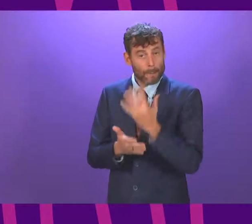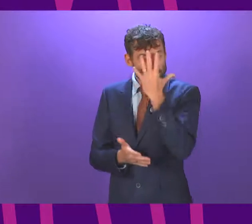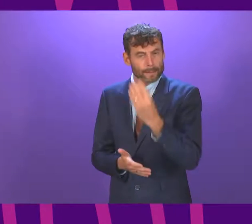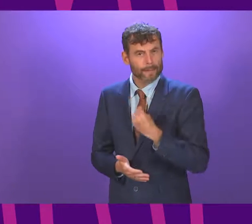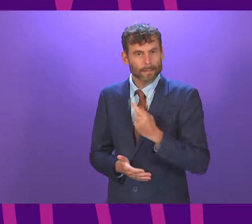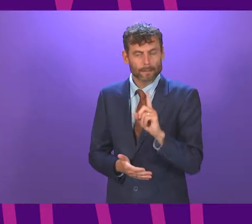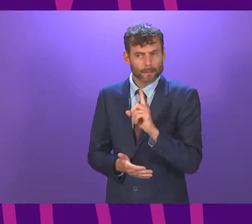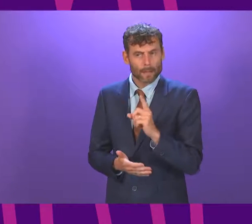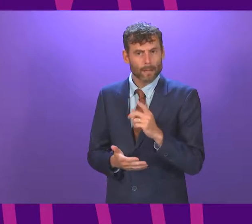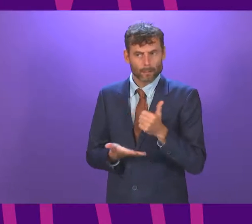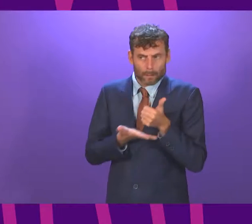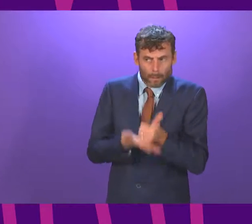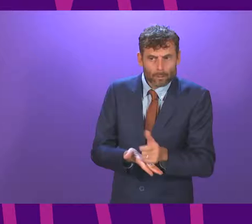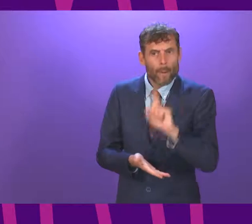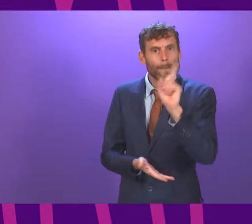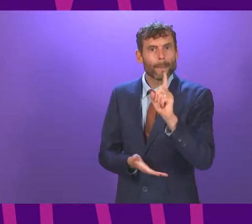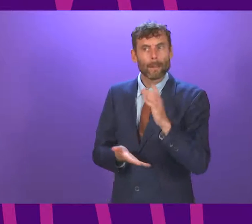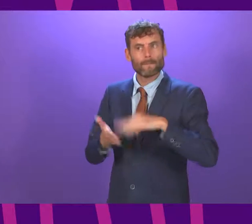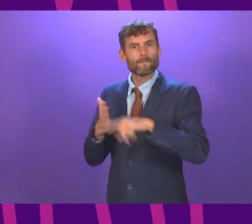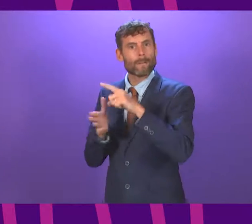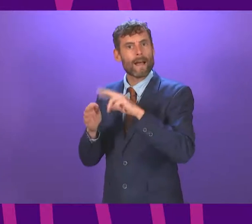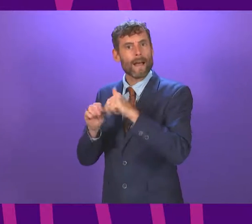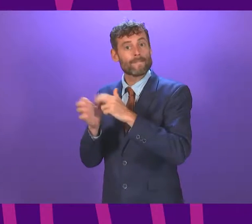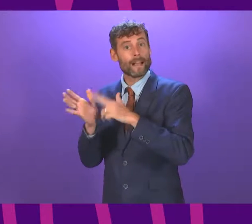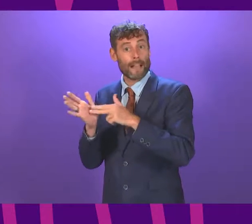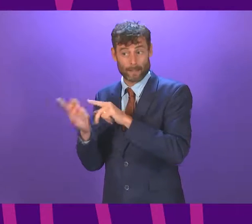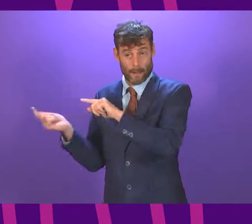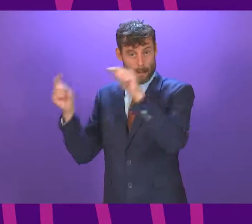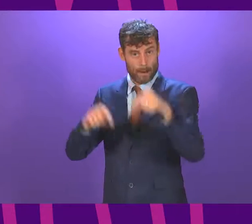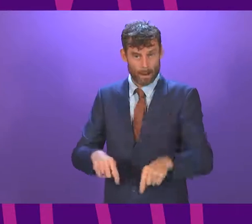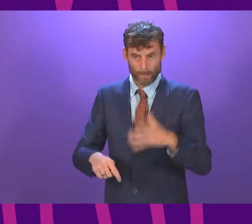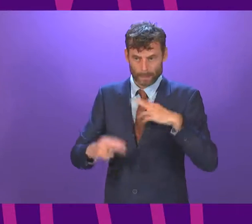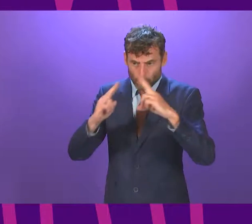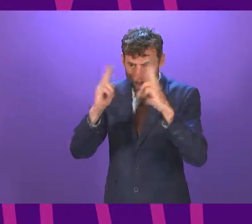Afghanistan who may be resettled in Scotland. (S6T-00106)